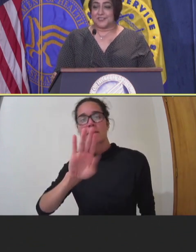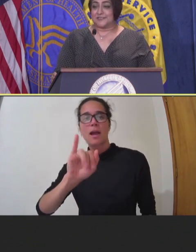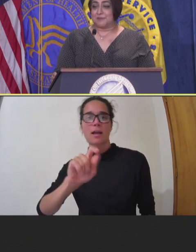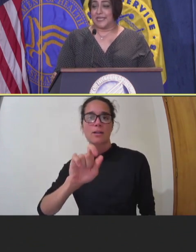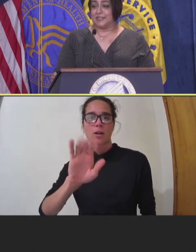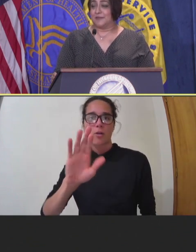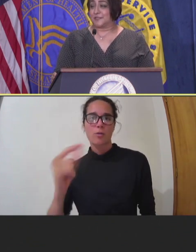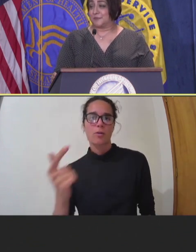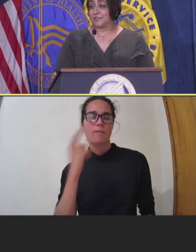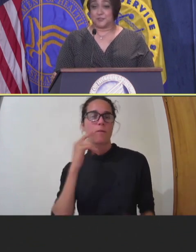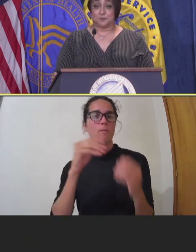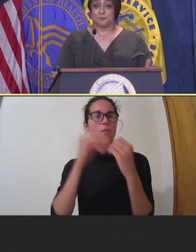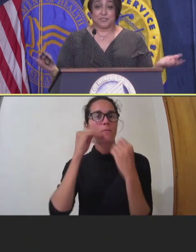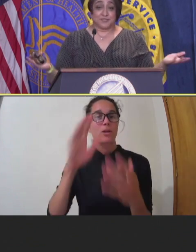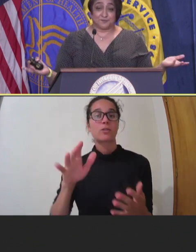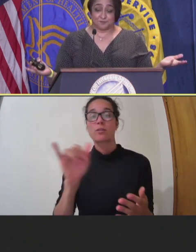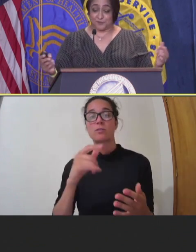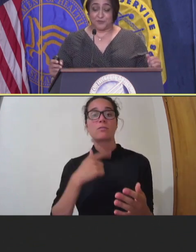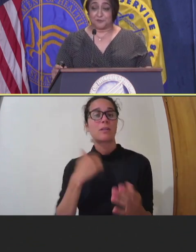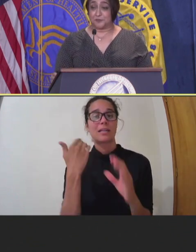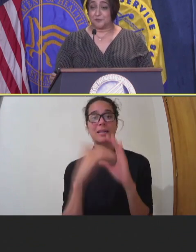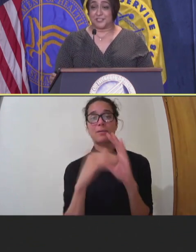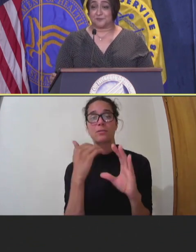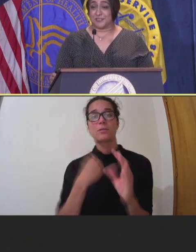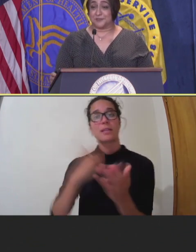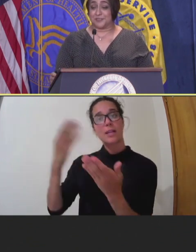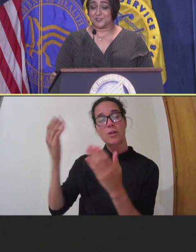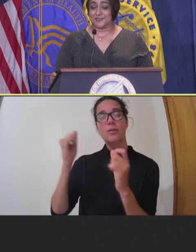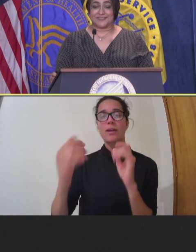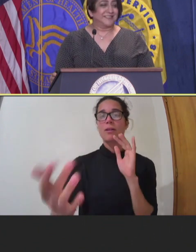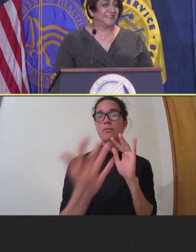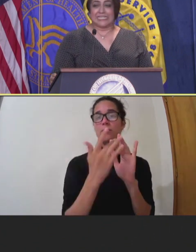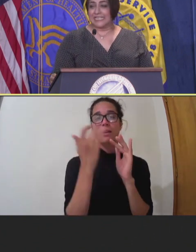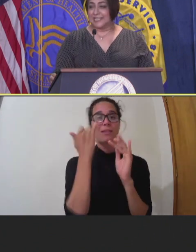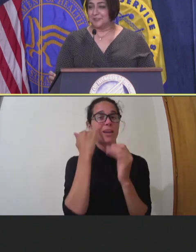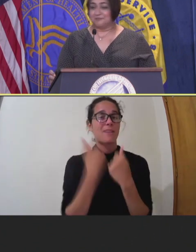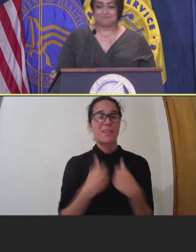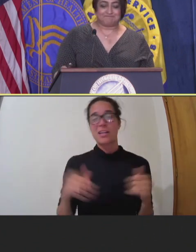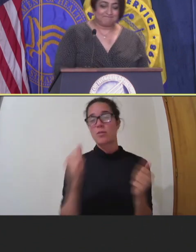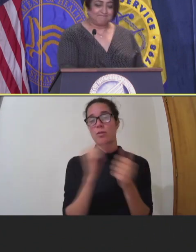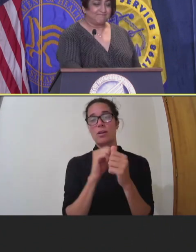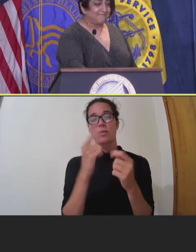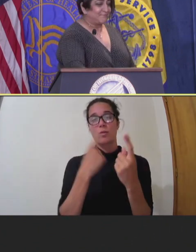and my emails up there, so please feel free to reach out with any questions. Thank you.